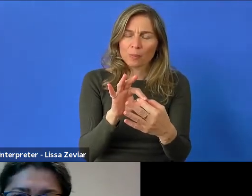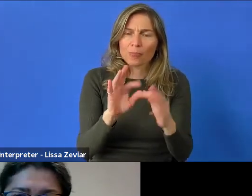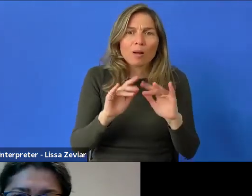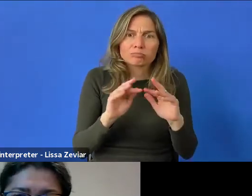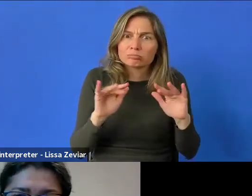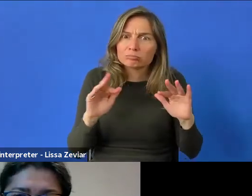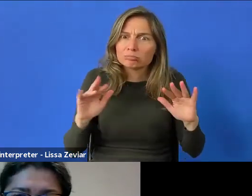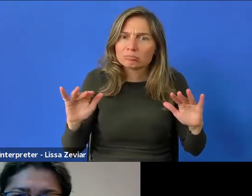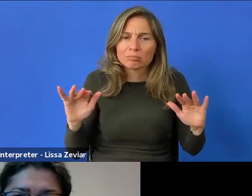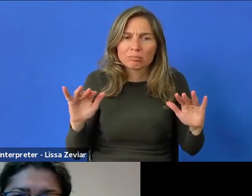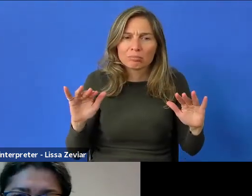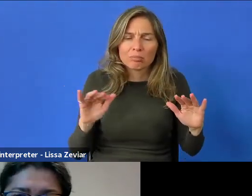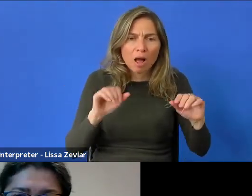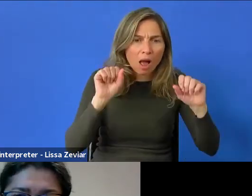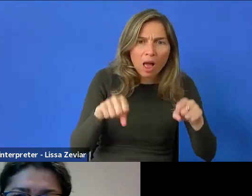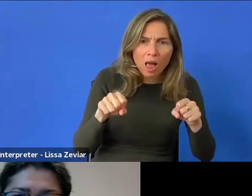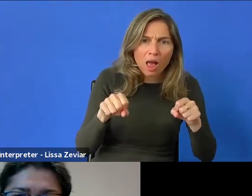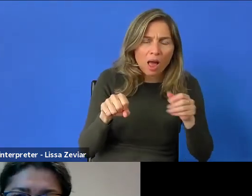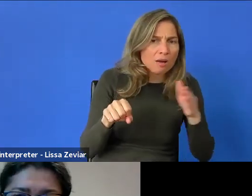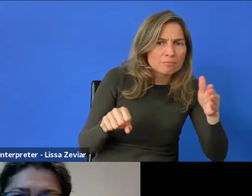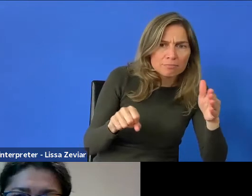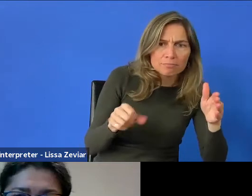through the International Human Rights mechanisms